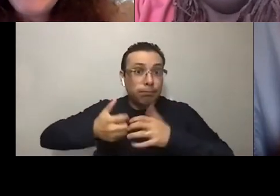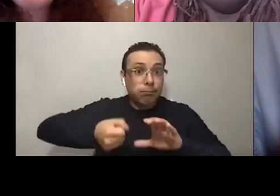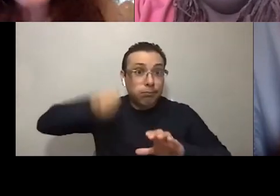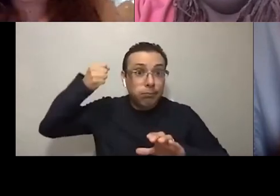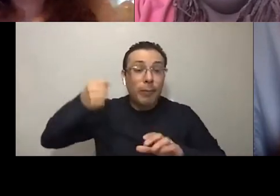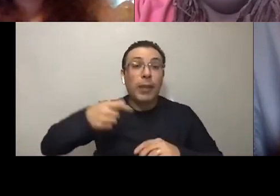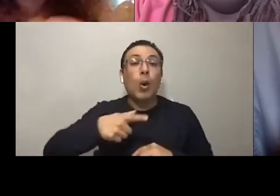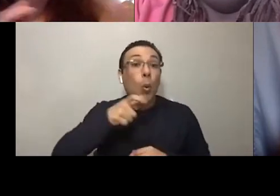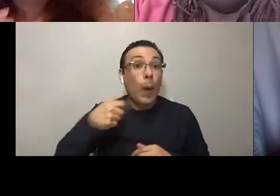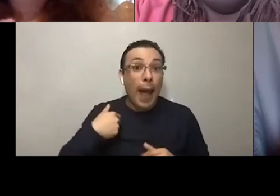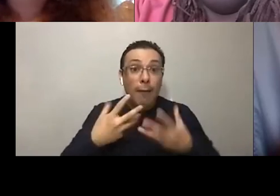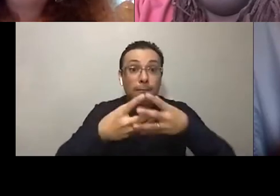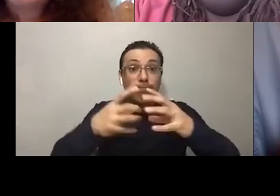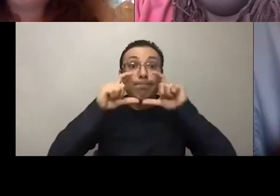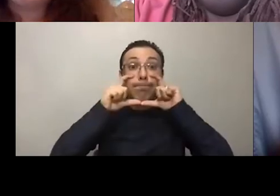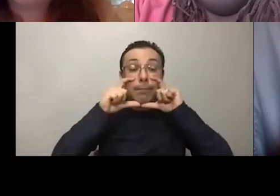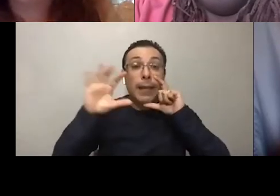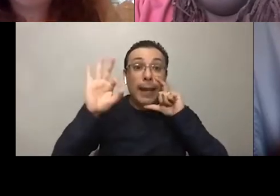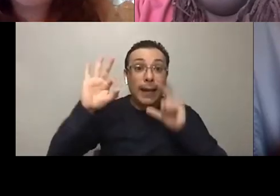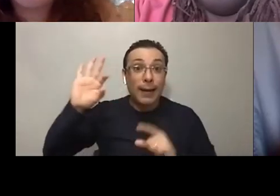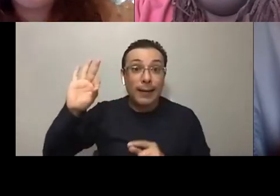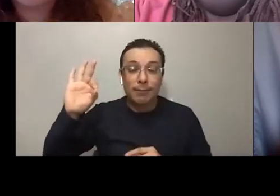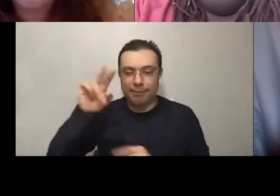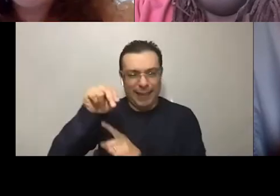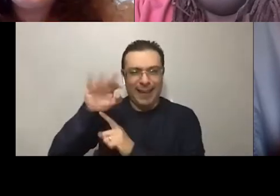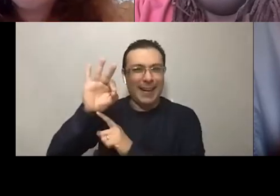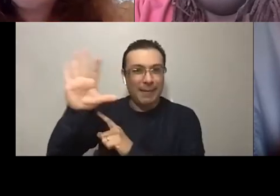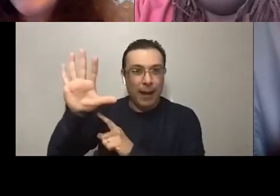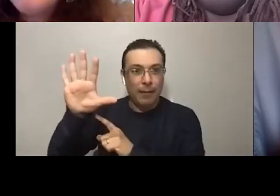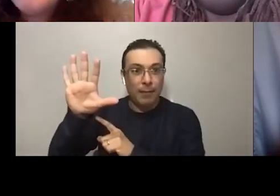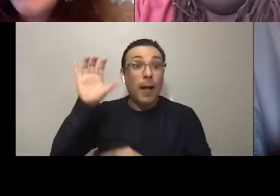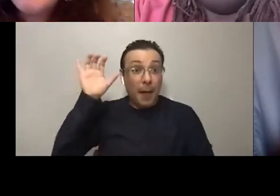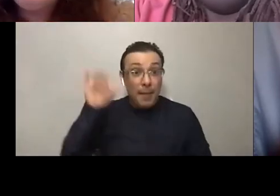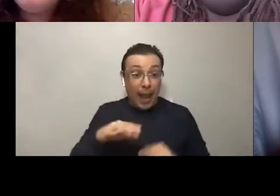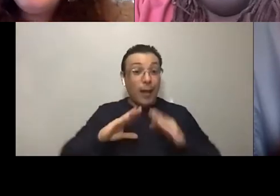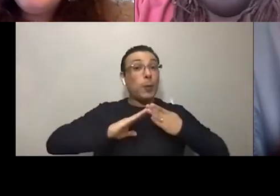Like, those are the ways that disabled communities came together and really offered this